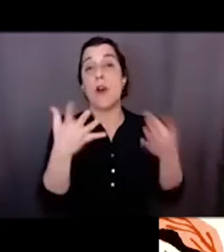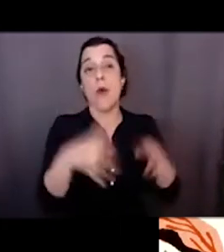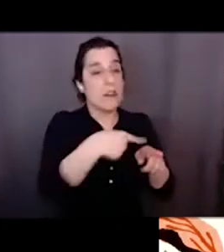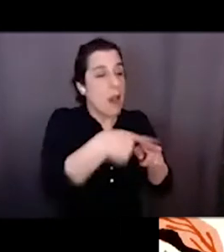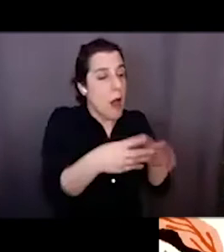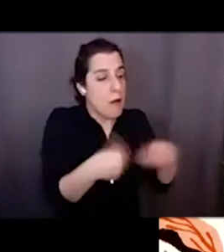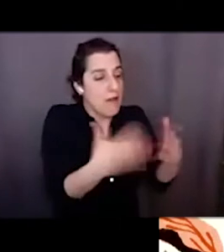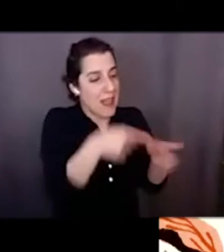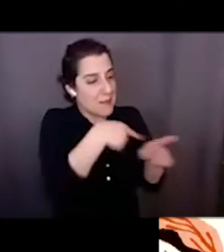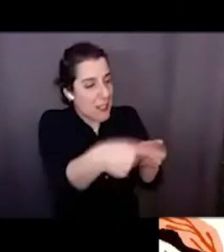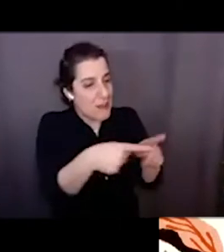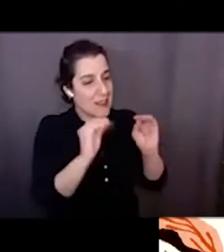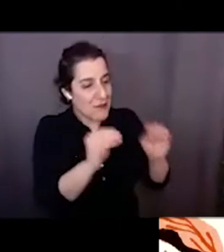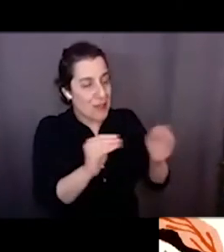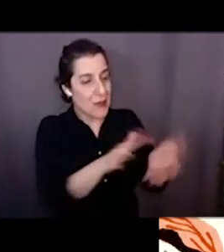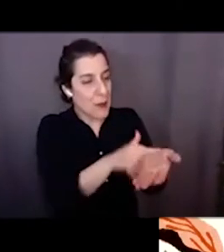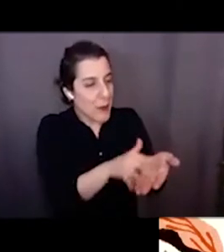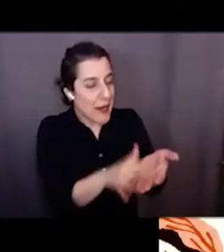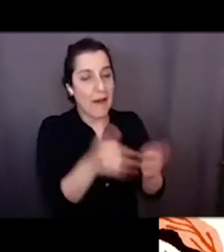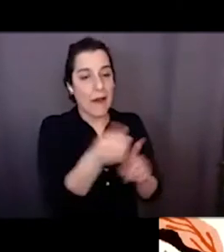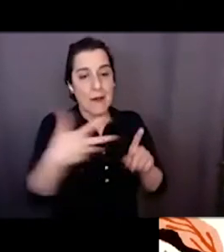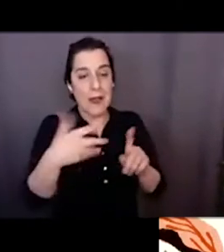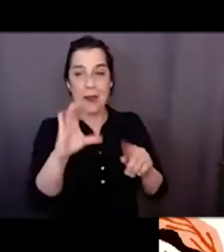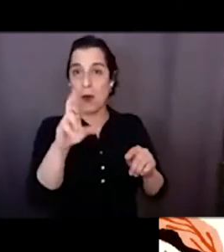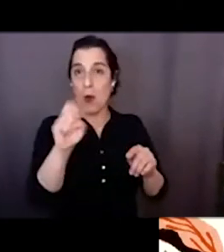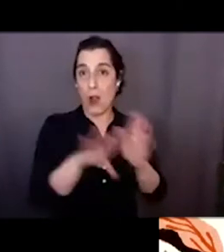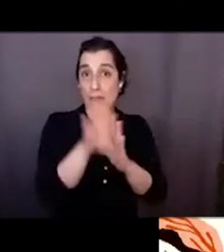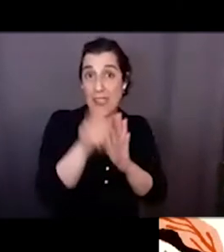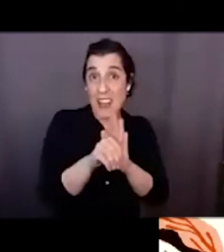the expanded core curriculum and may pivot to online tools that aren't